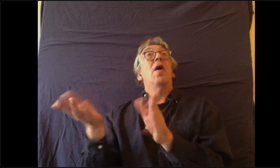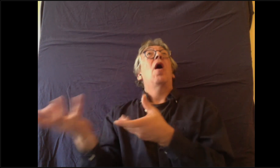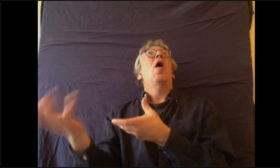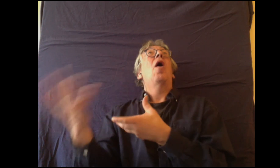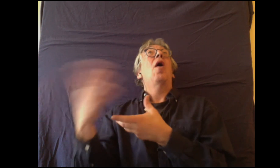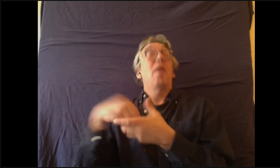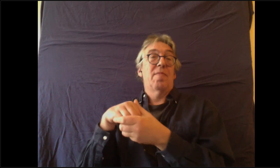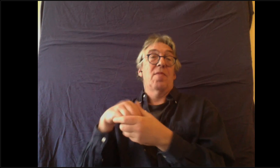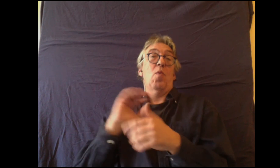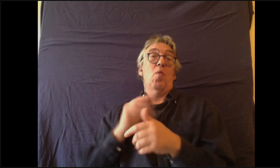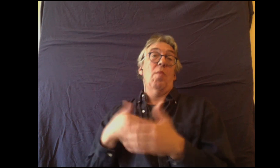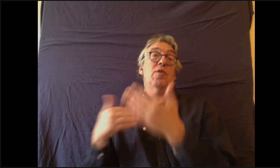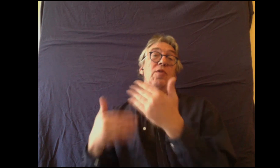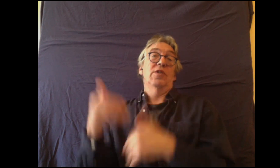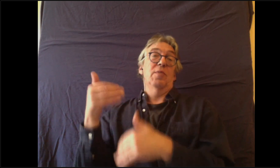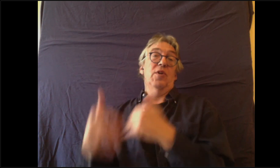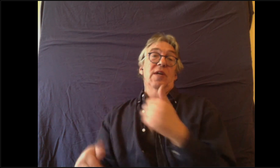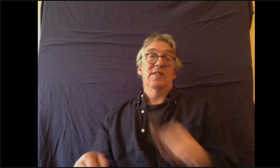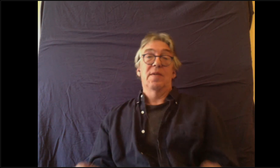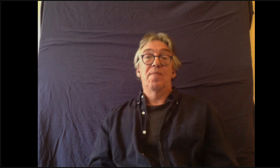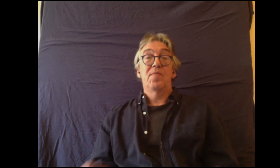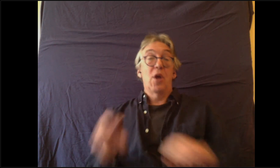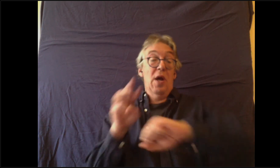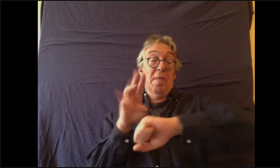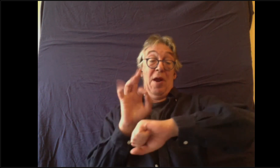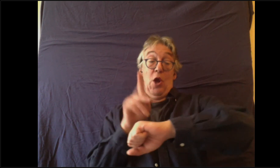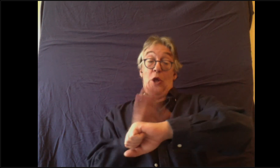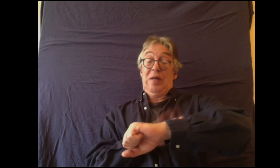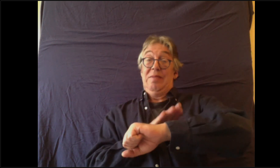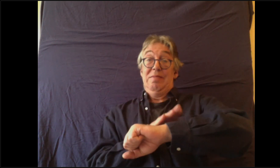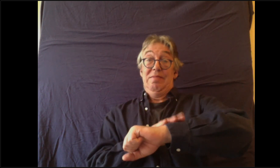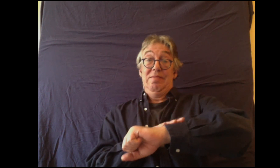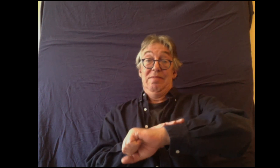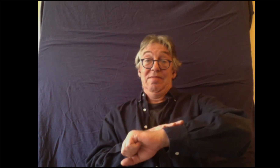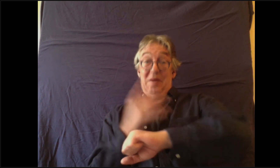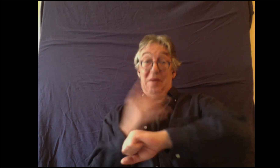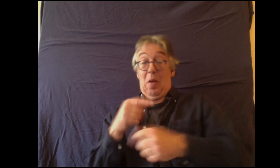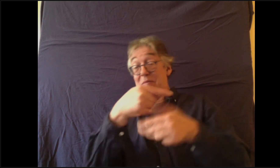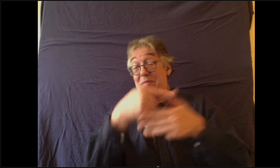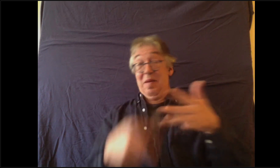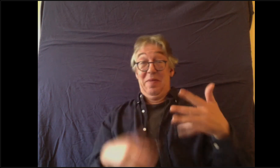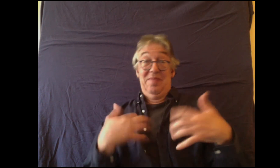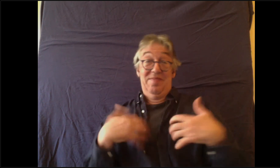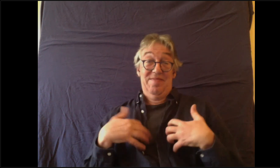Thank you. I'm conscious of the time. But we do receive lots of interesting questions.